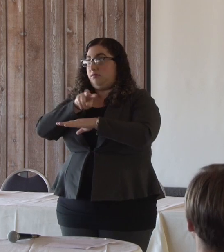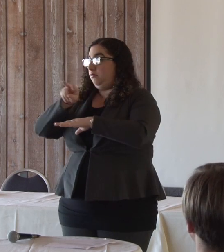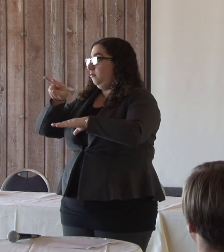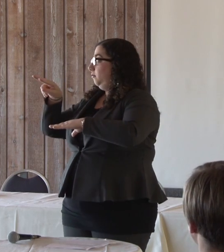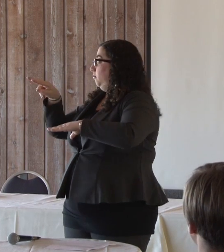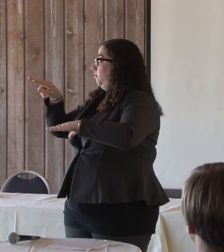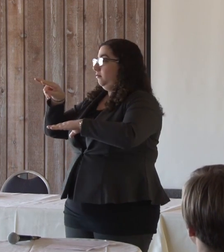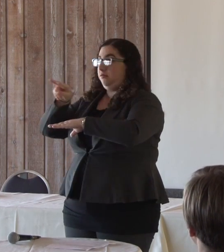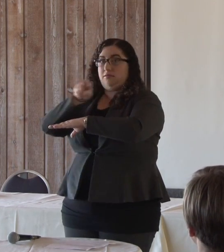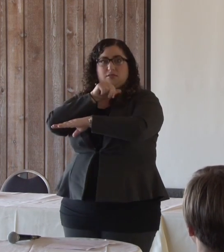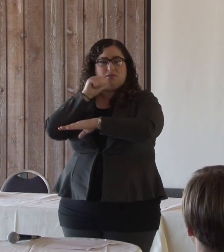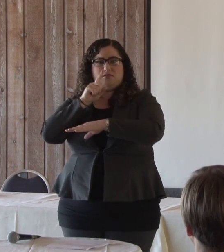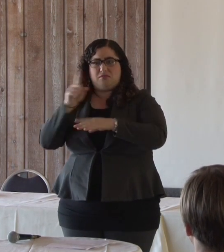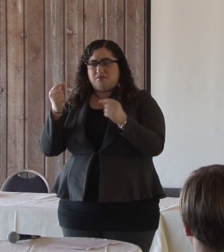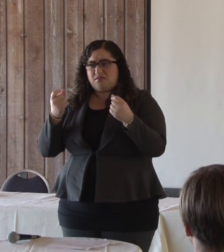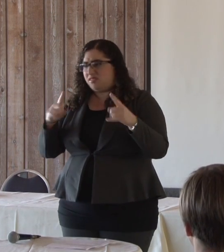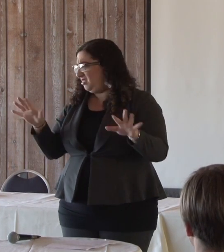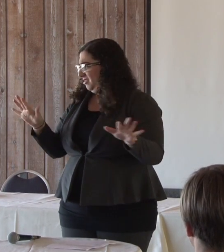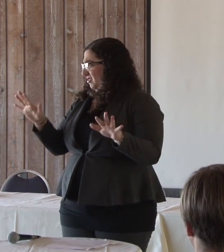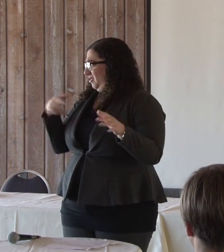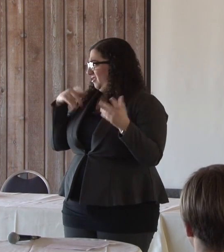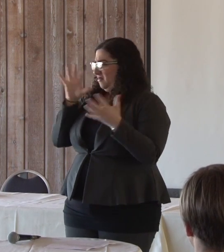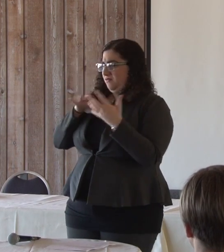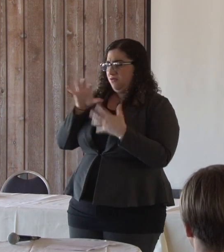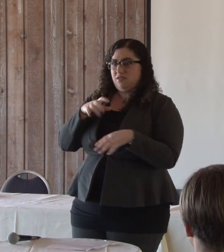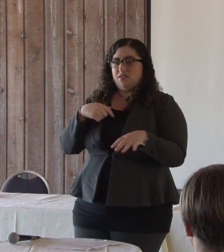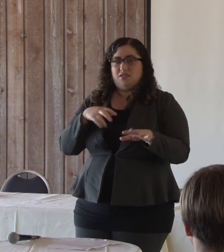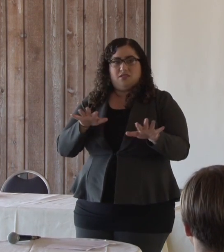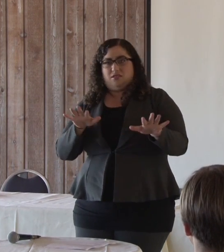They started screaming, yelling hiding, underneath the table and the little girl